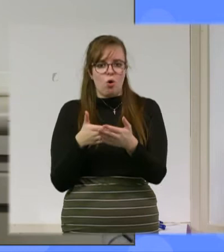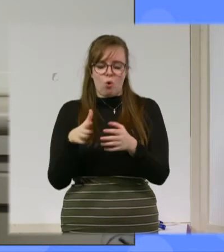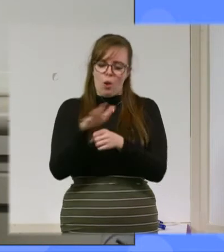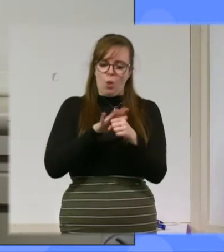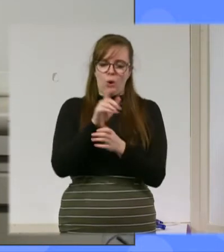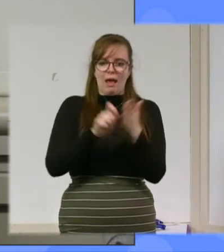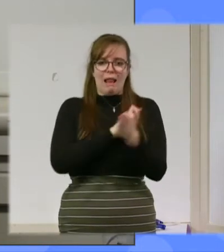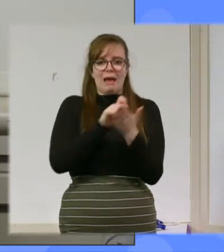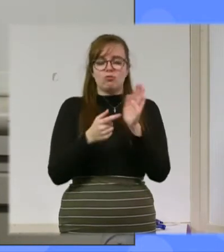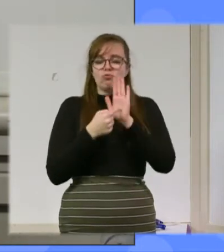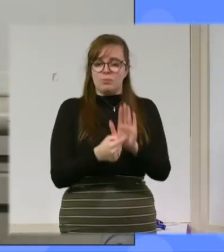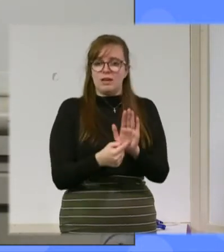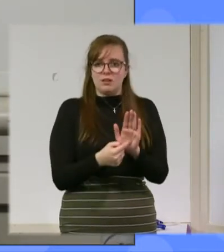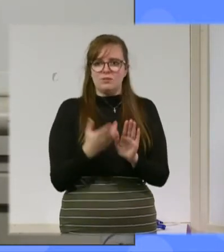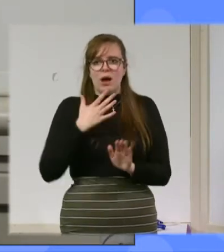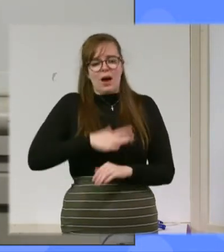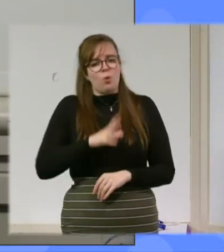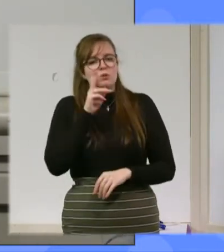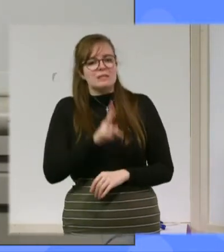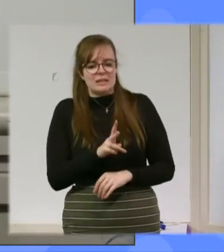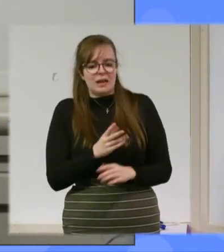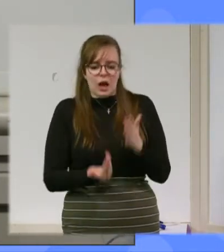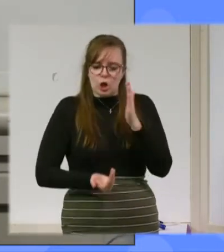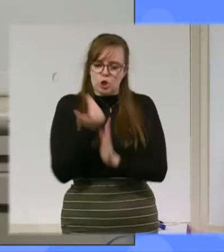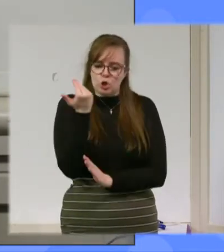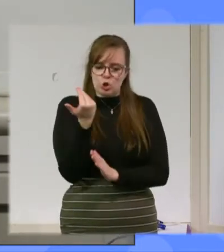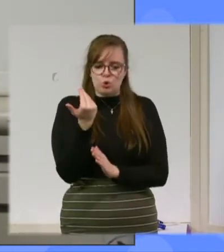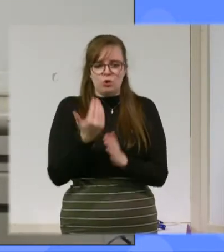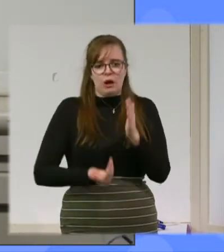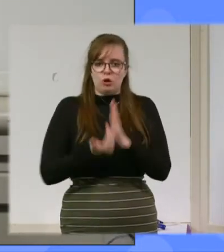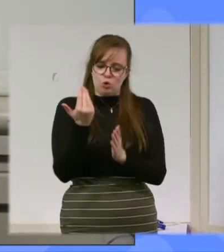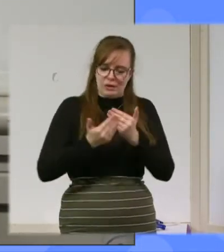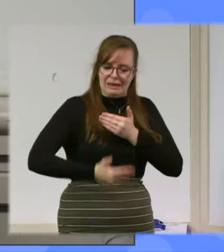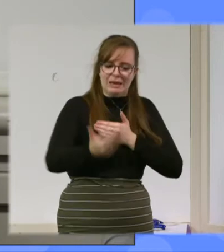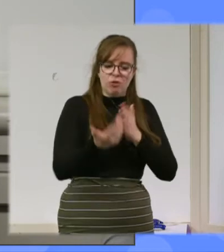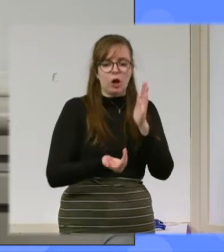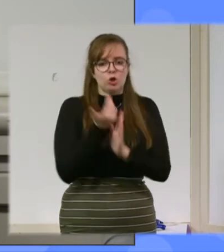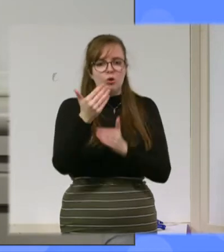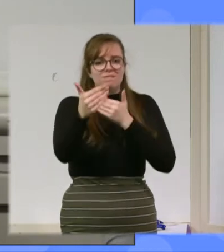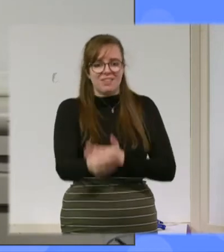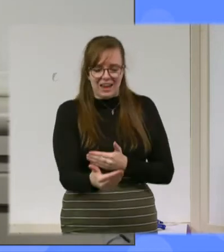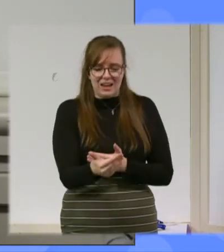representatives so I want to see a new era a new phase of municipal investment